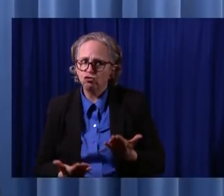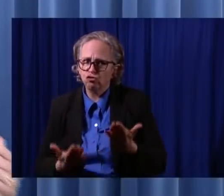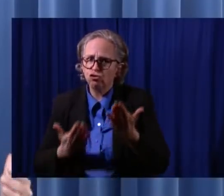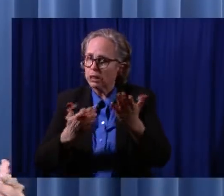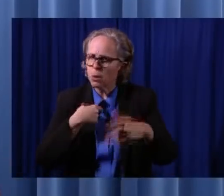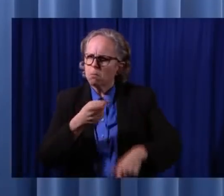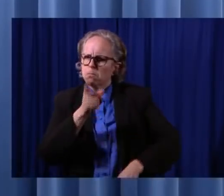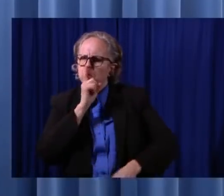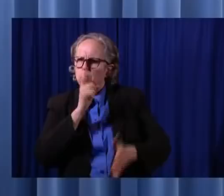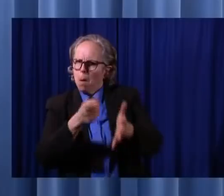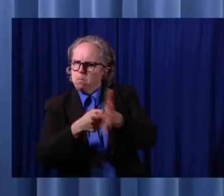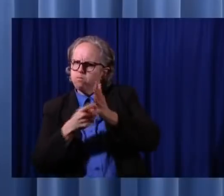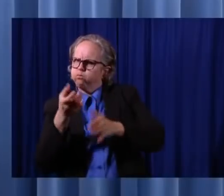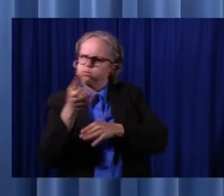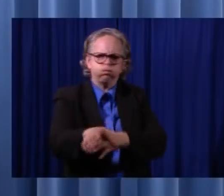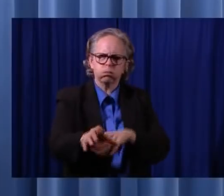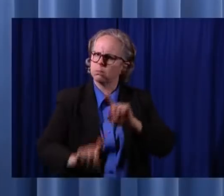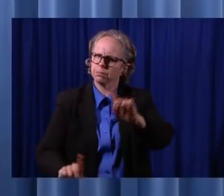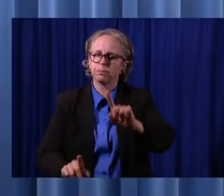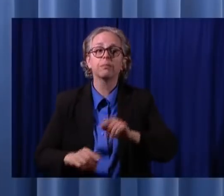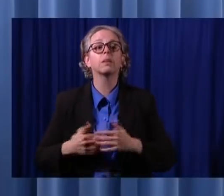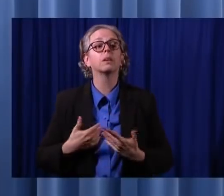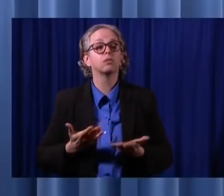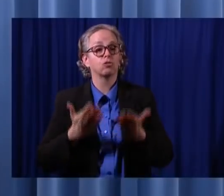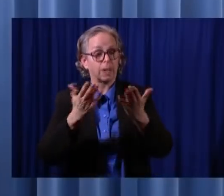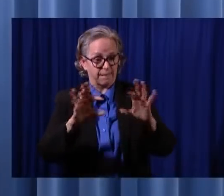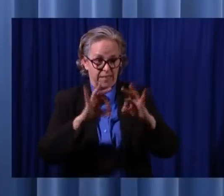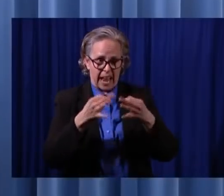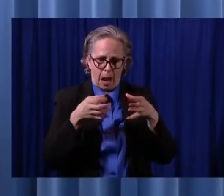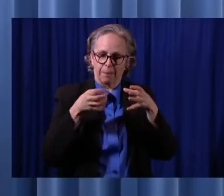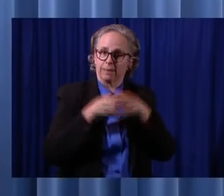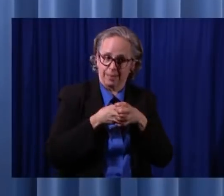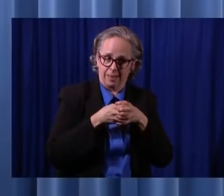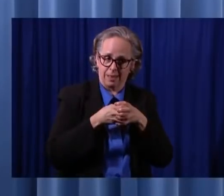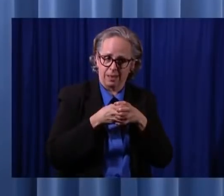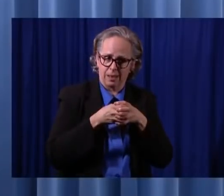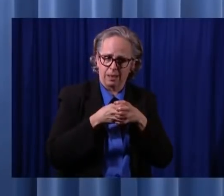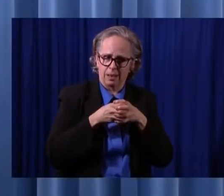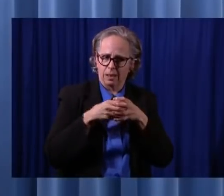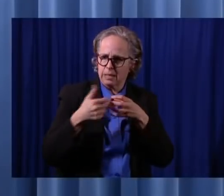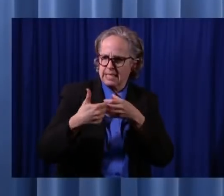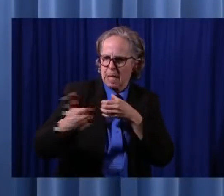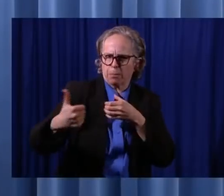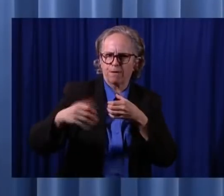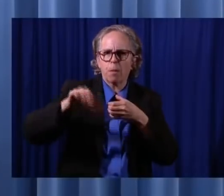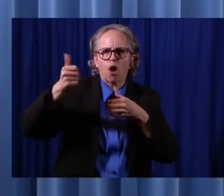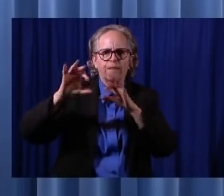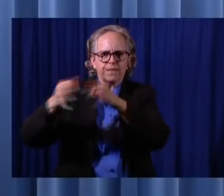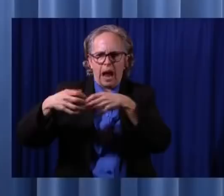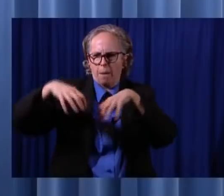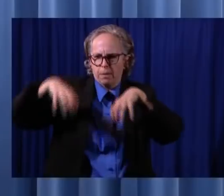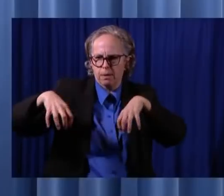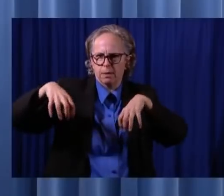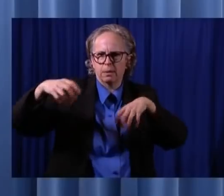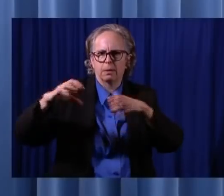CORONAVIRUS.OHIO.GOV. THESE ARE NOT REQUIREMENTS BUT THEY ARE BEST PRACTICES AND